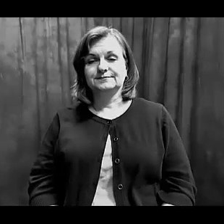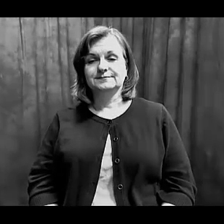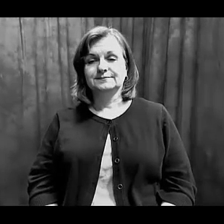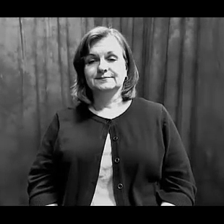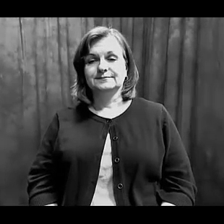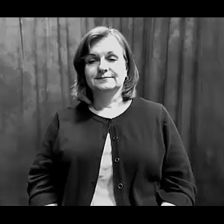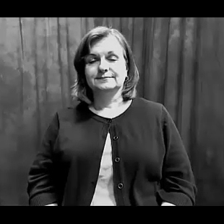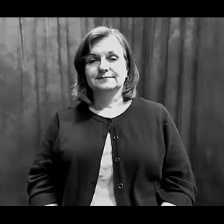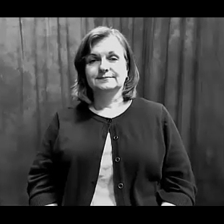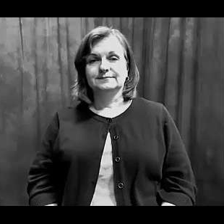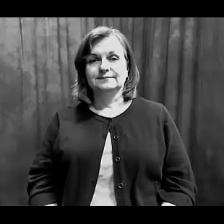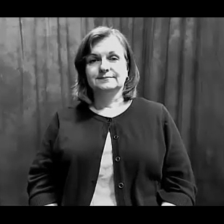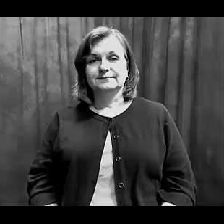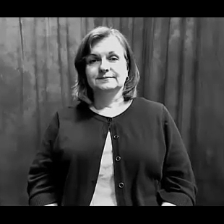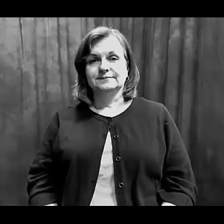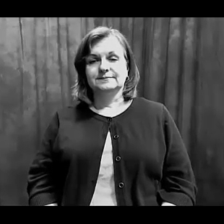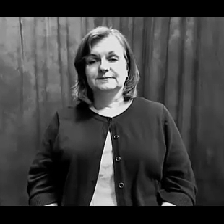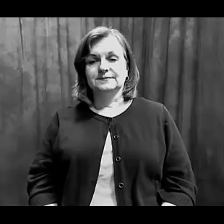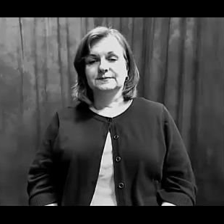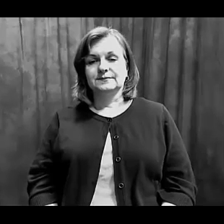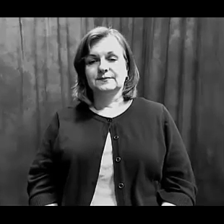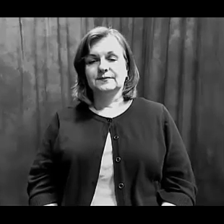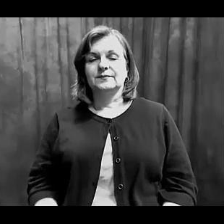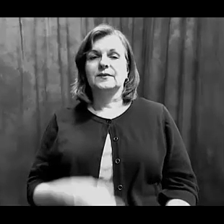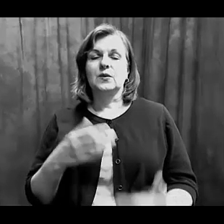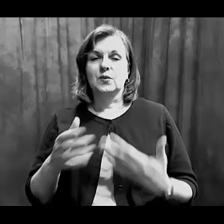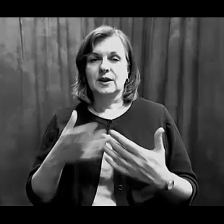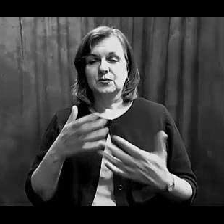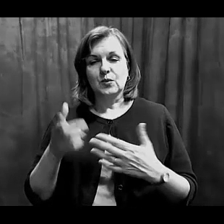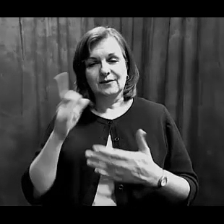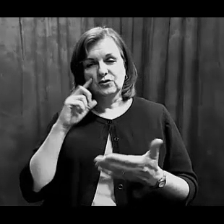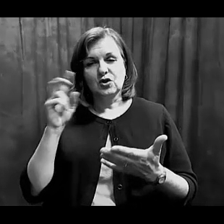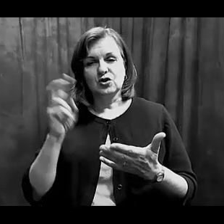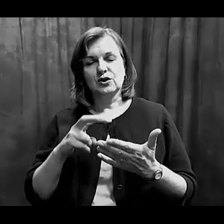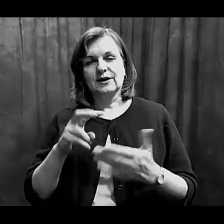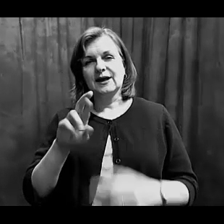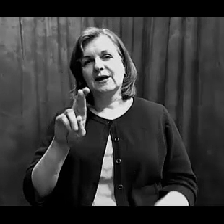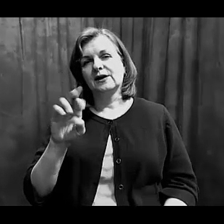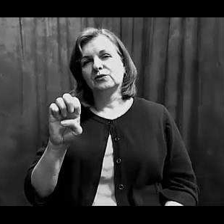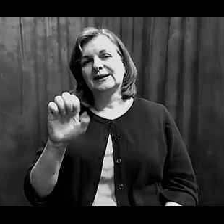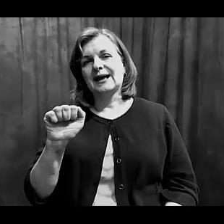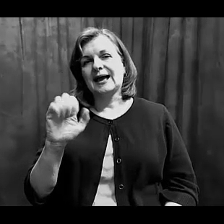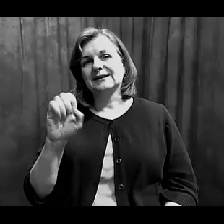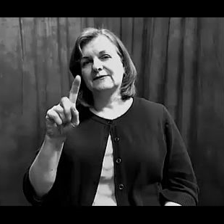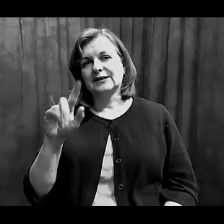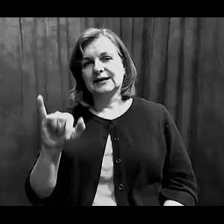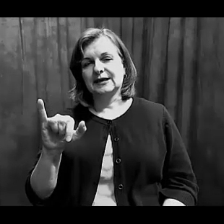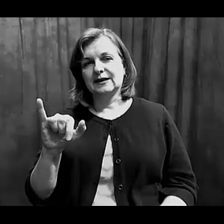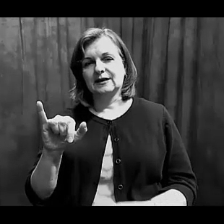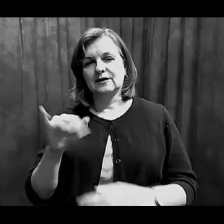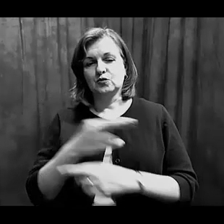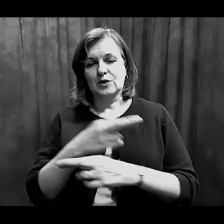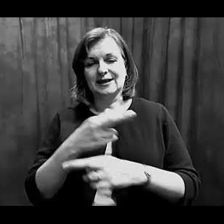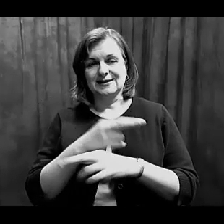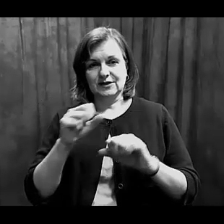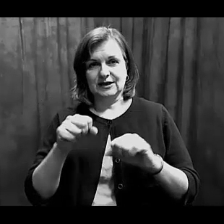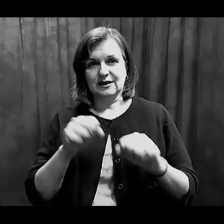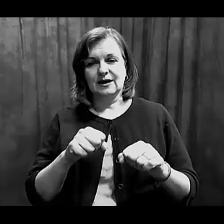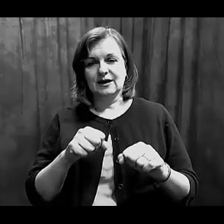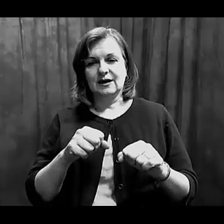water right so we have got to think about this but regardless we've got a look at the reactivity